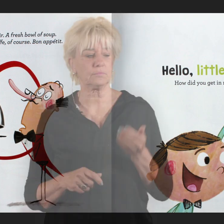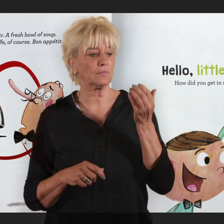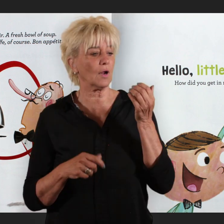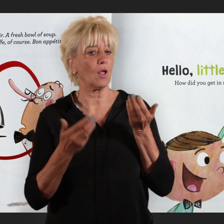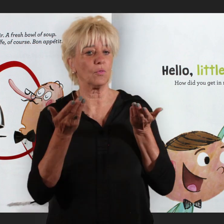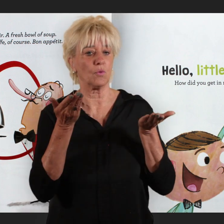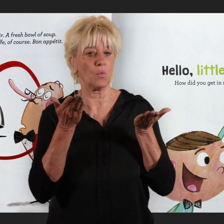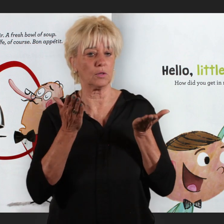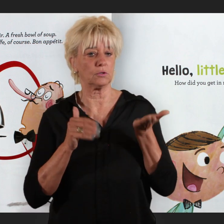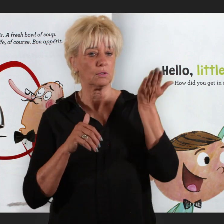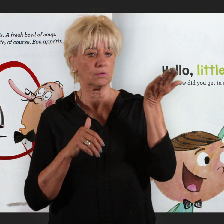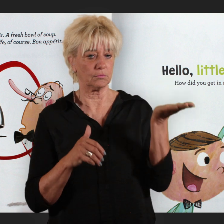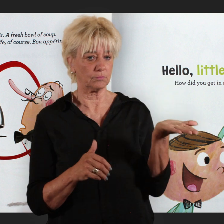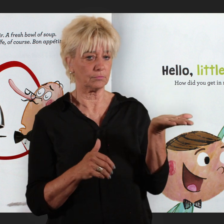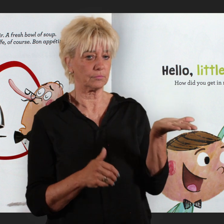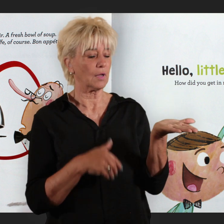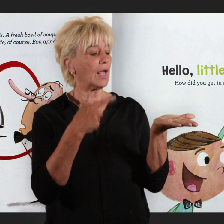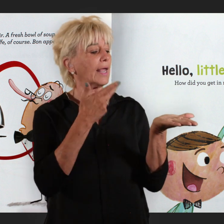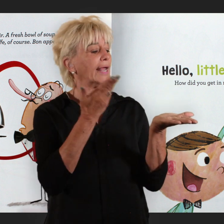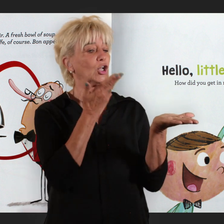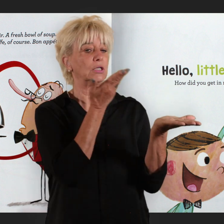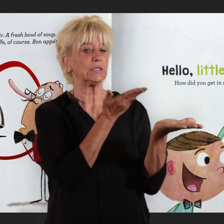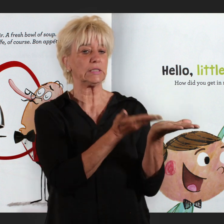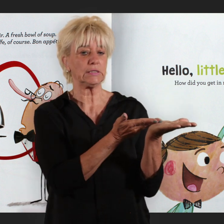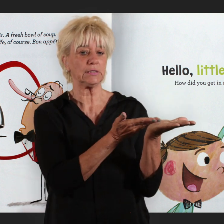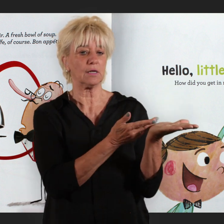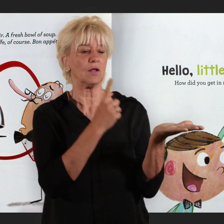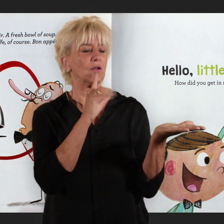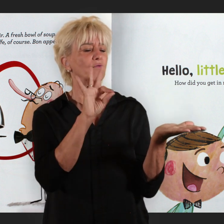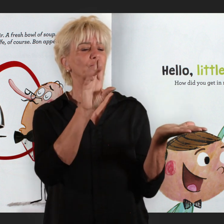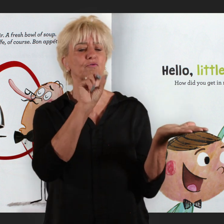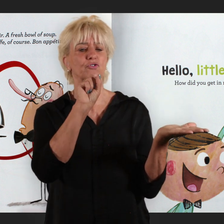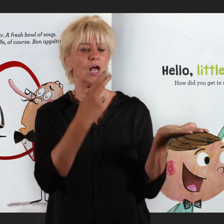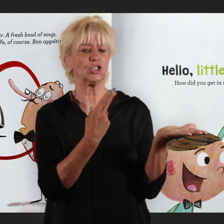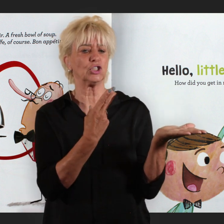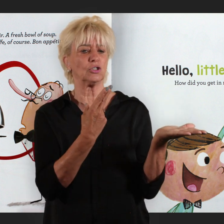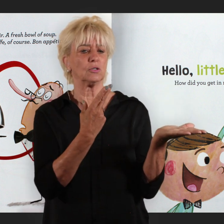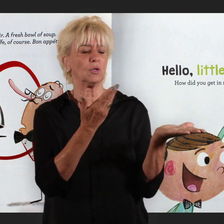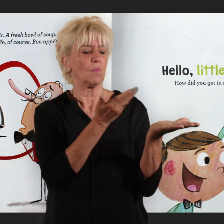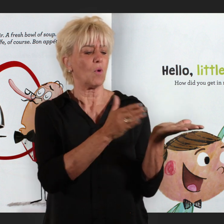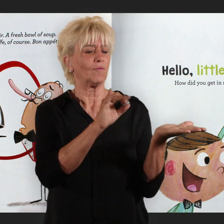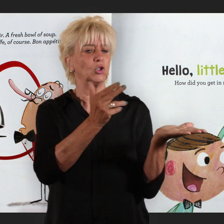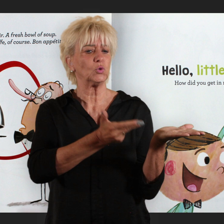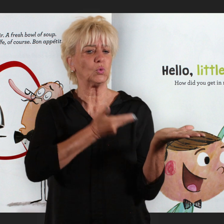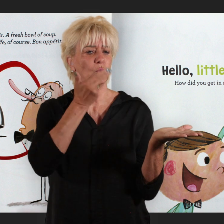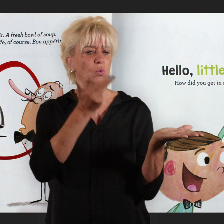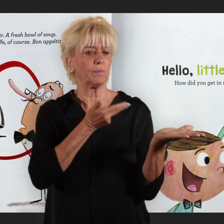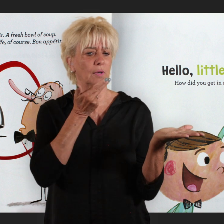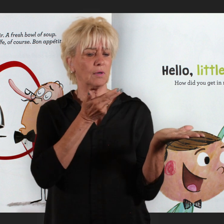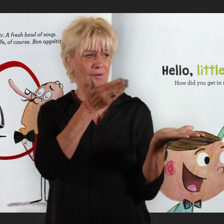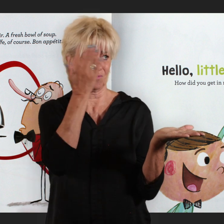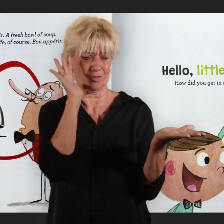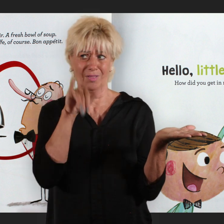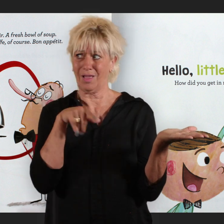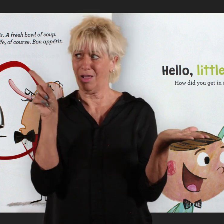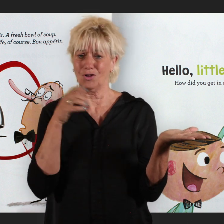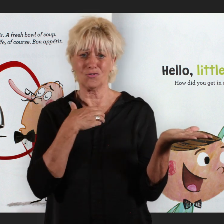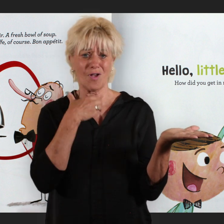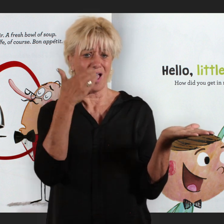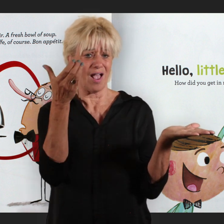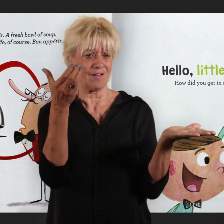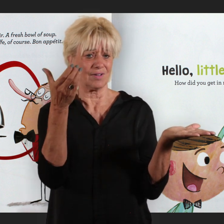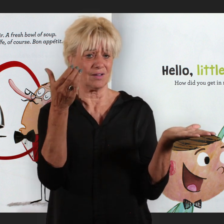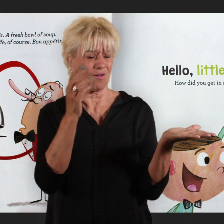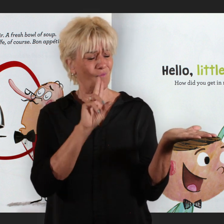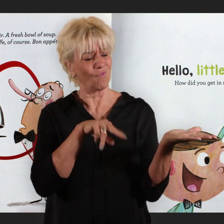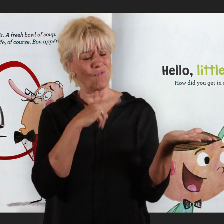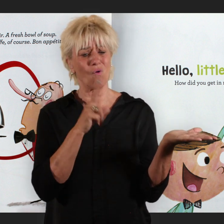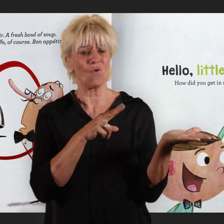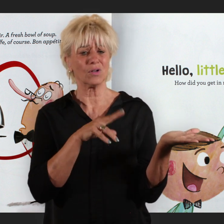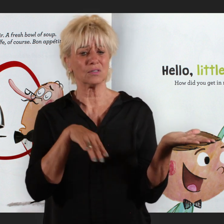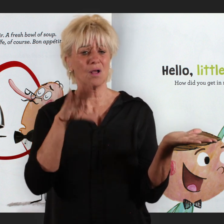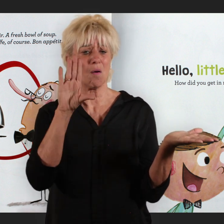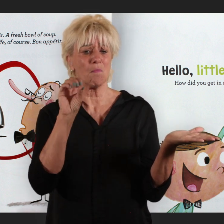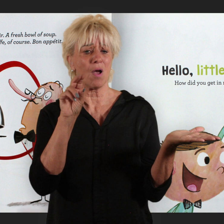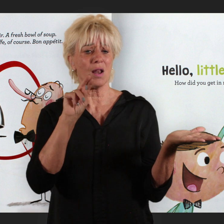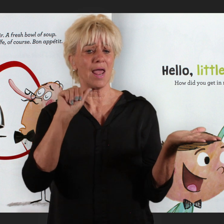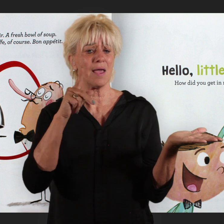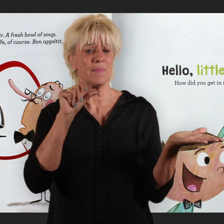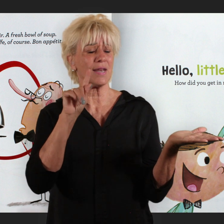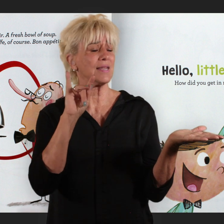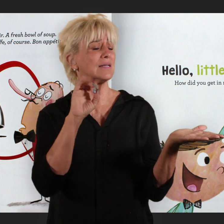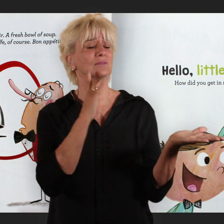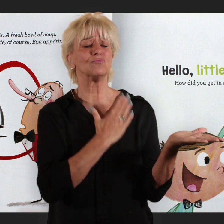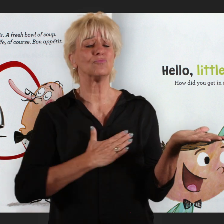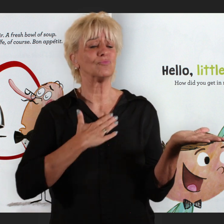Here you are, sir. A fresh bowl of soup. Minus the giraffe, of course. Bon appétit!